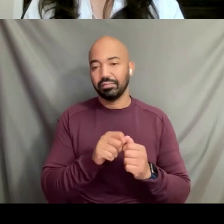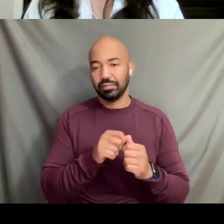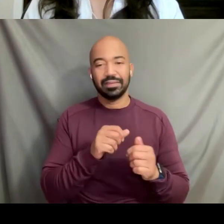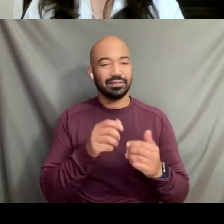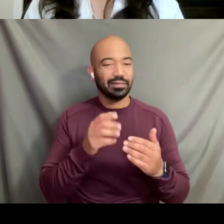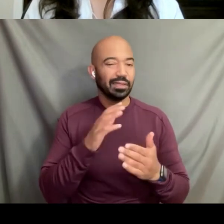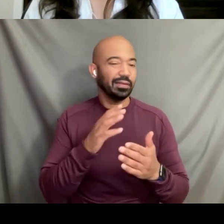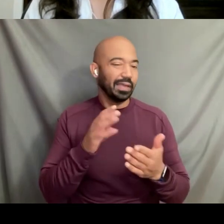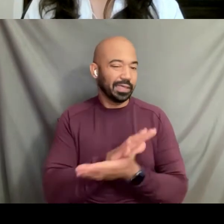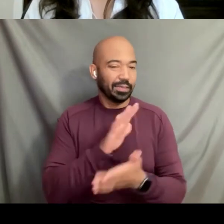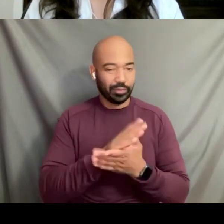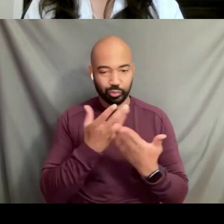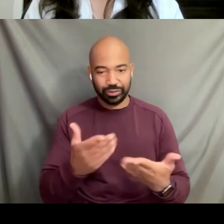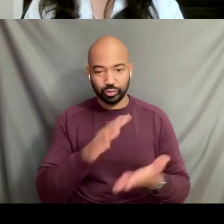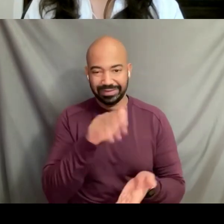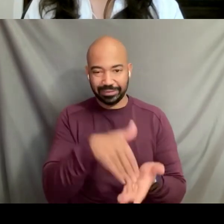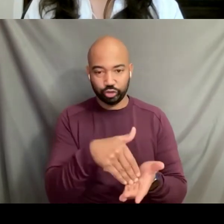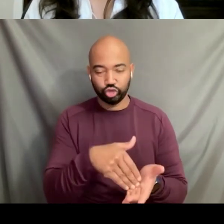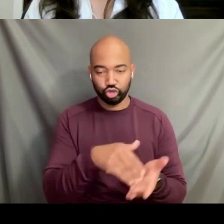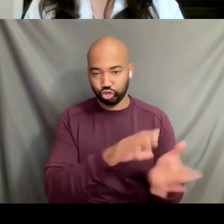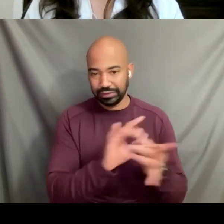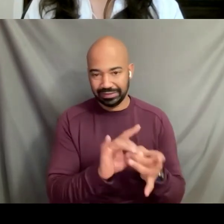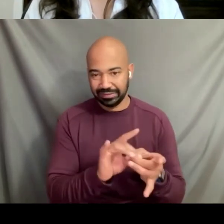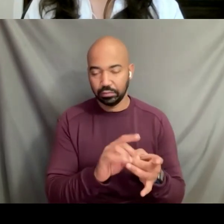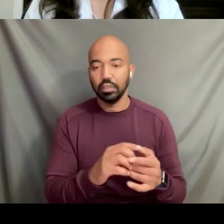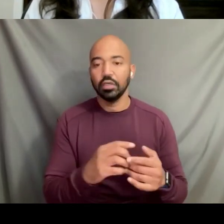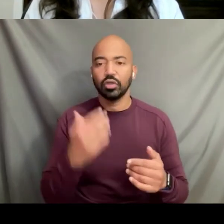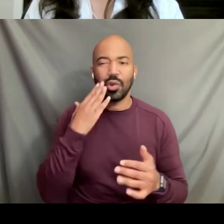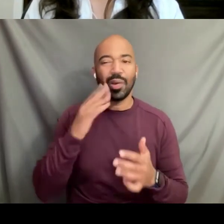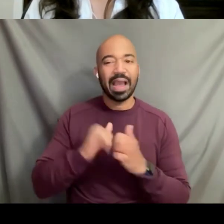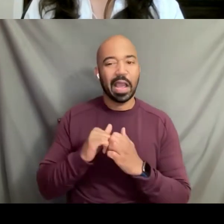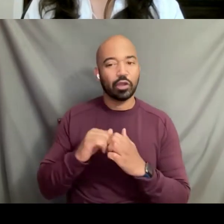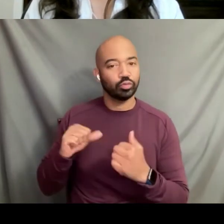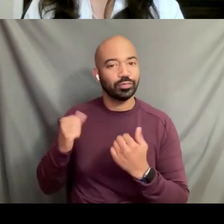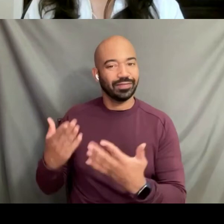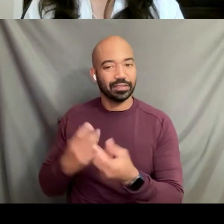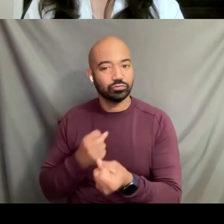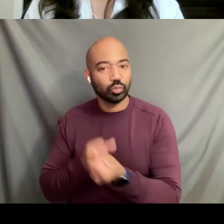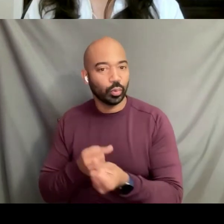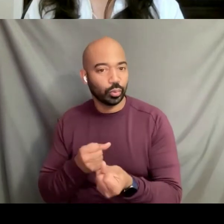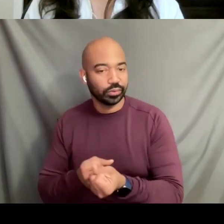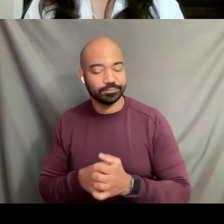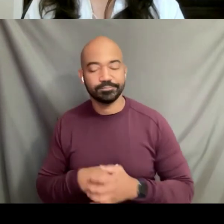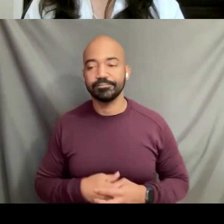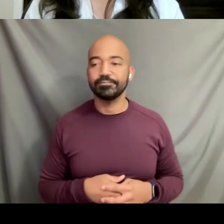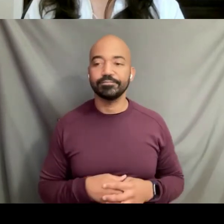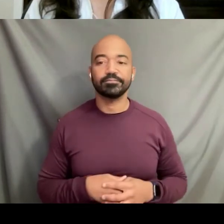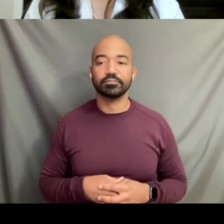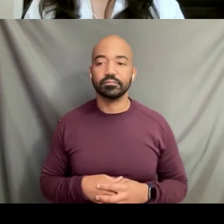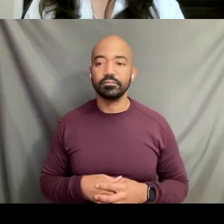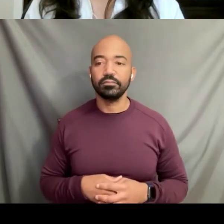Then, to wrap up, I have a few take aways. Although equality is an important value,